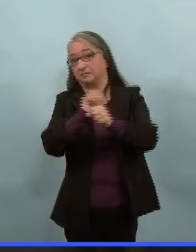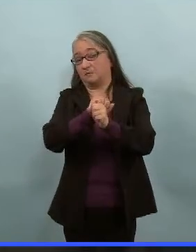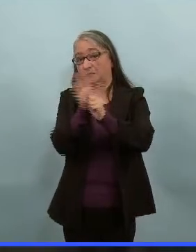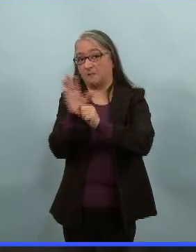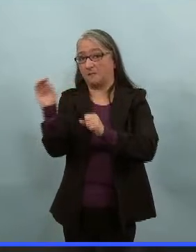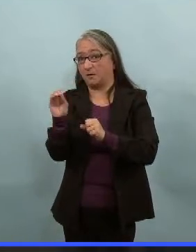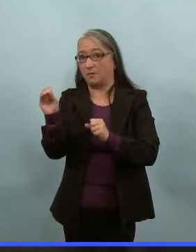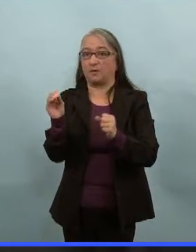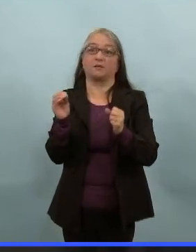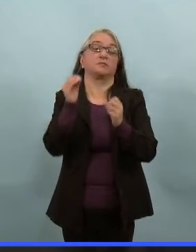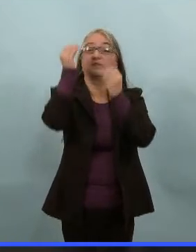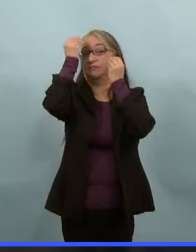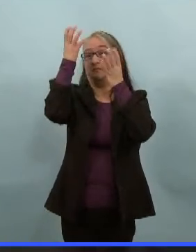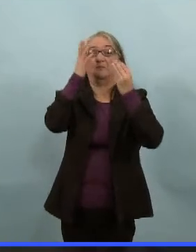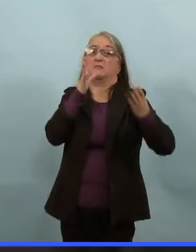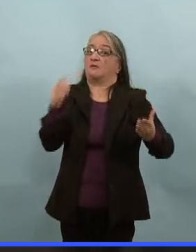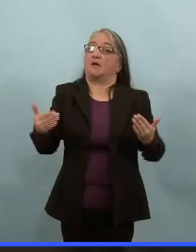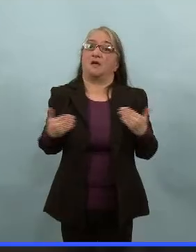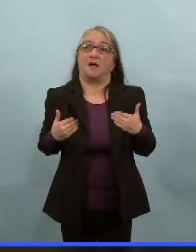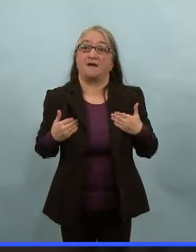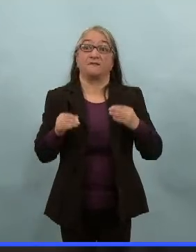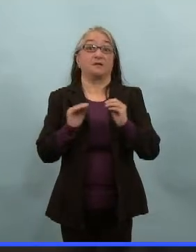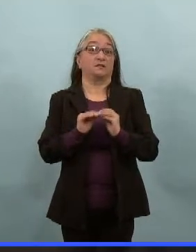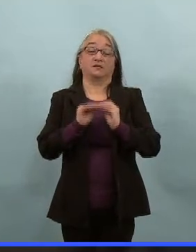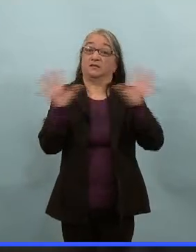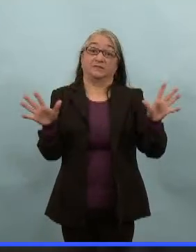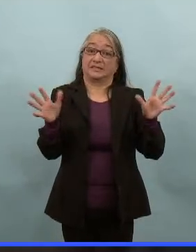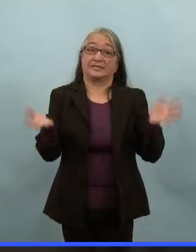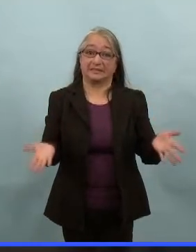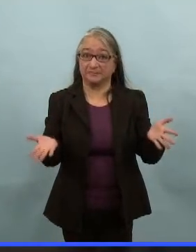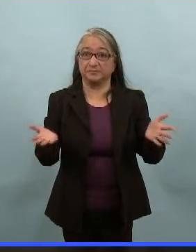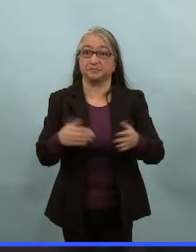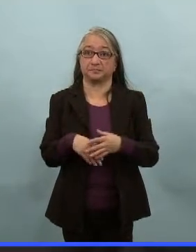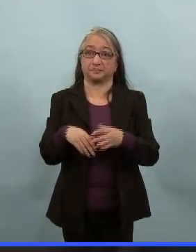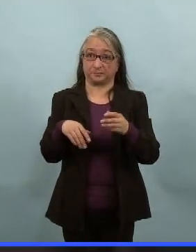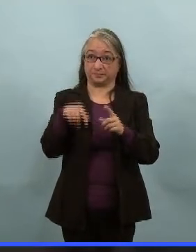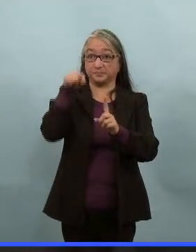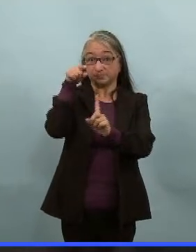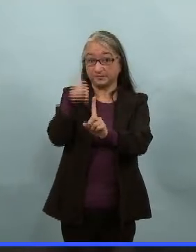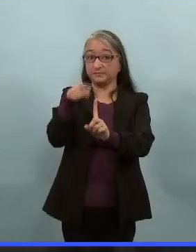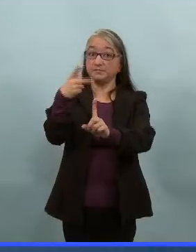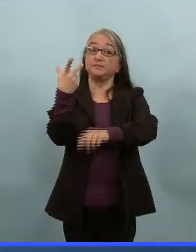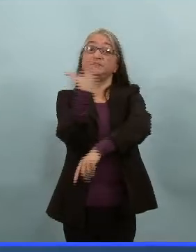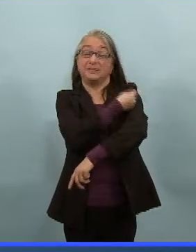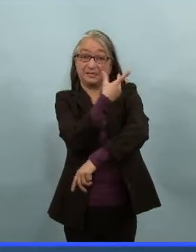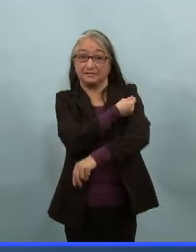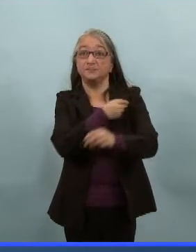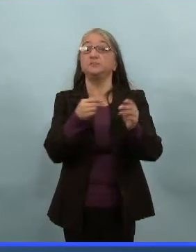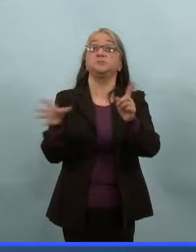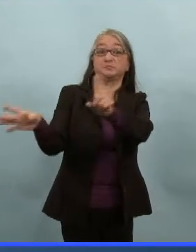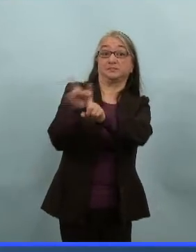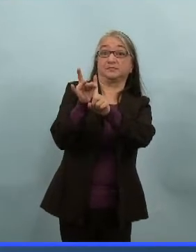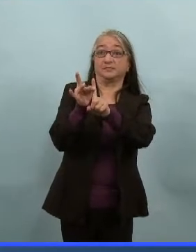infections that occur after vaccinations and dr reimer had discussed that as well